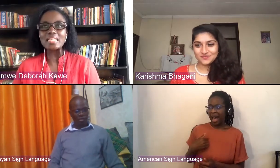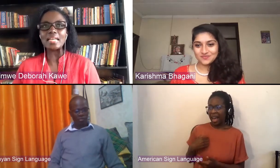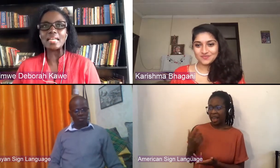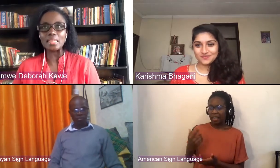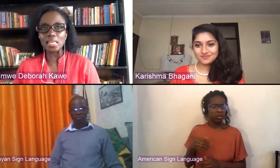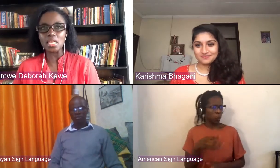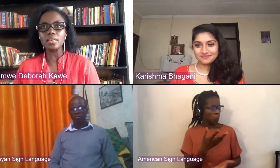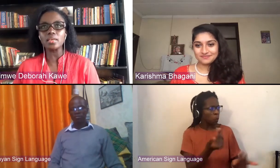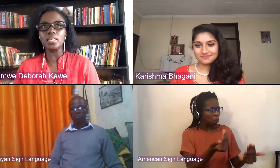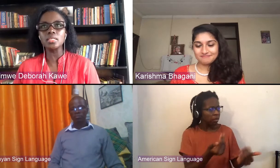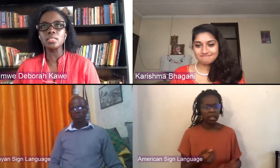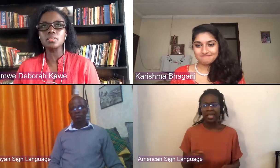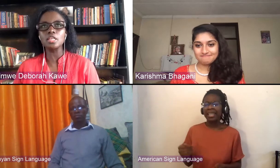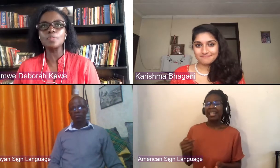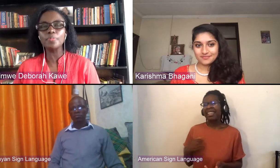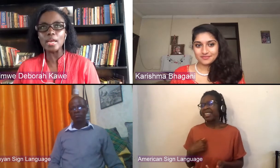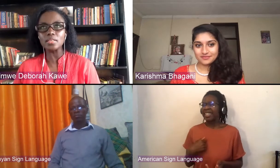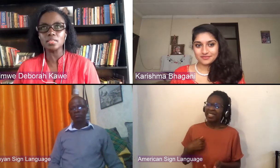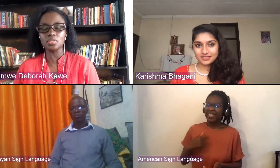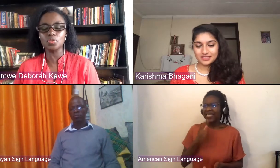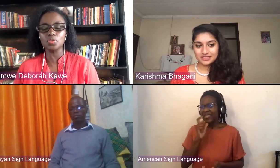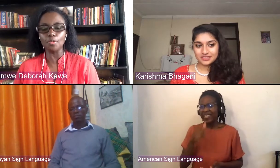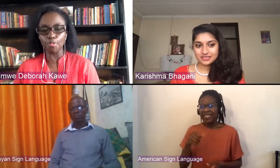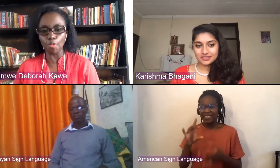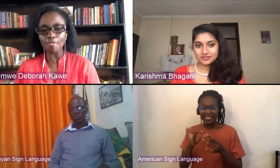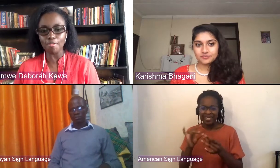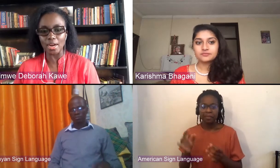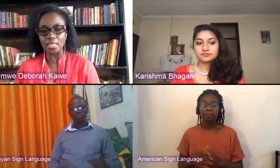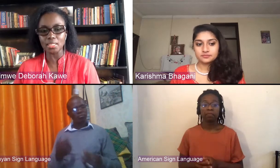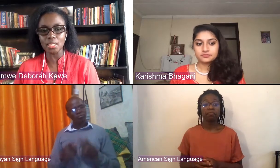And I think it brings to the forefront,